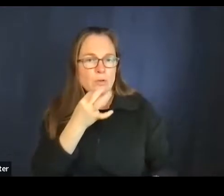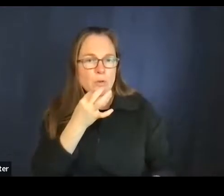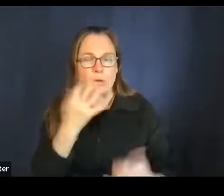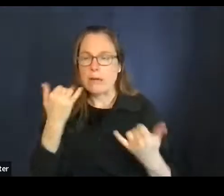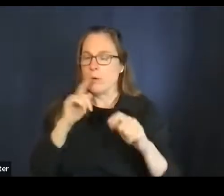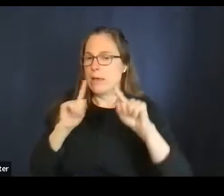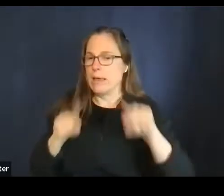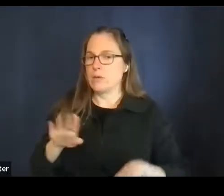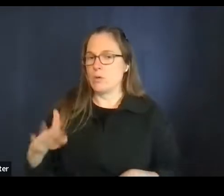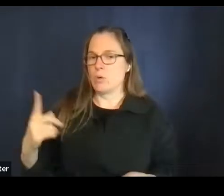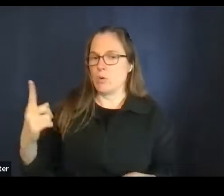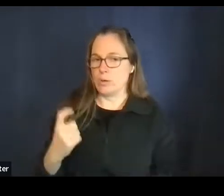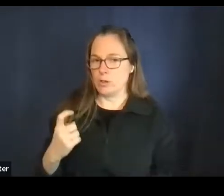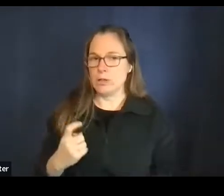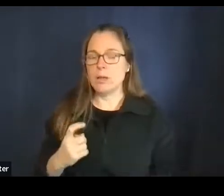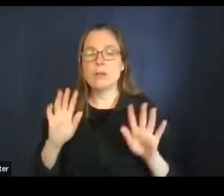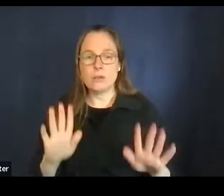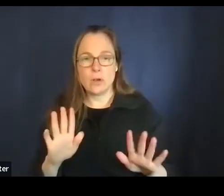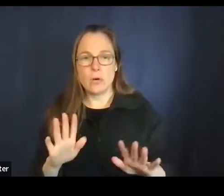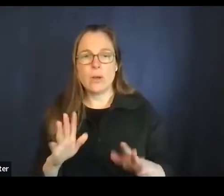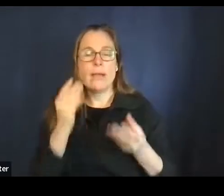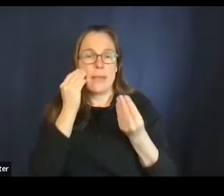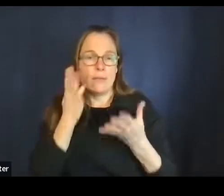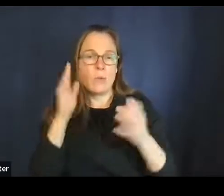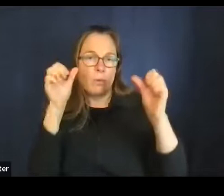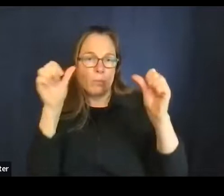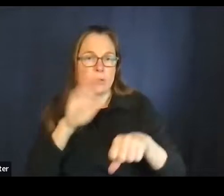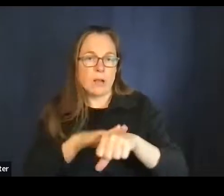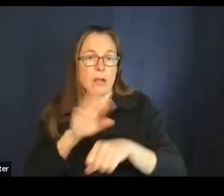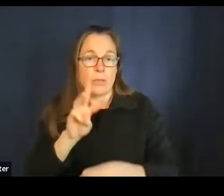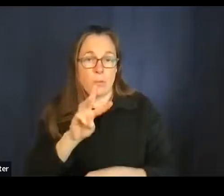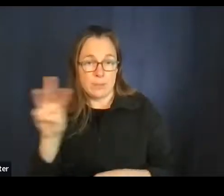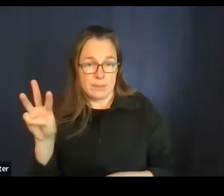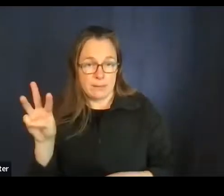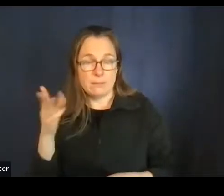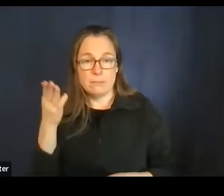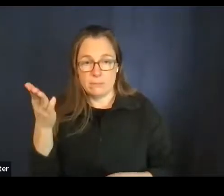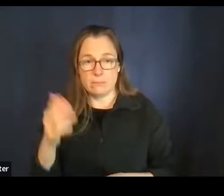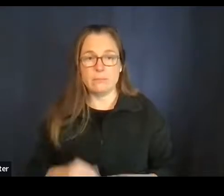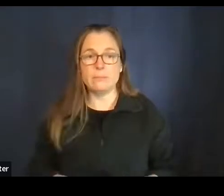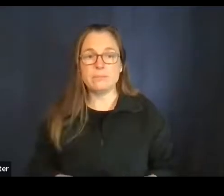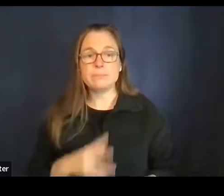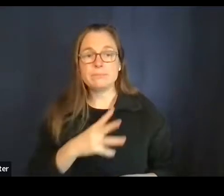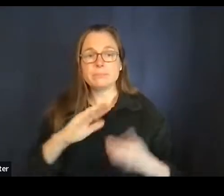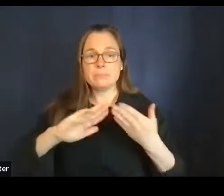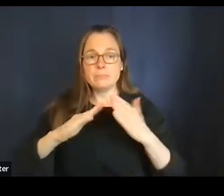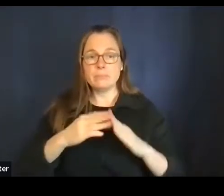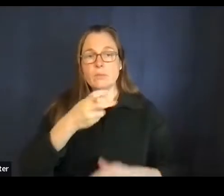So in addition to the information that'll be on our website. So the Community Transition Advisory Committee,